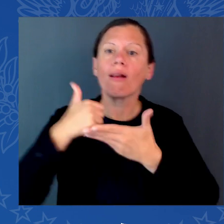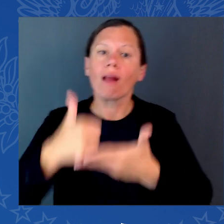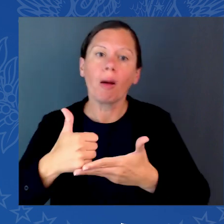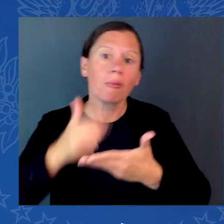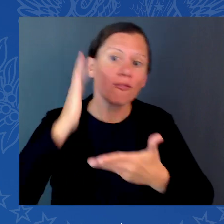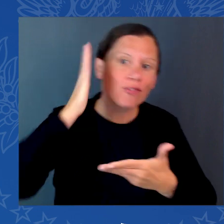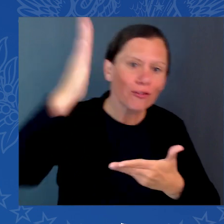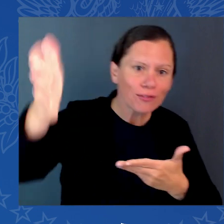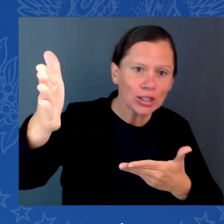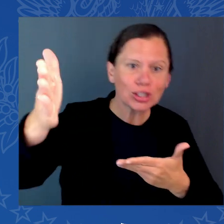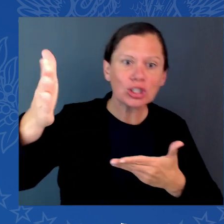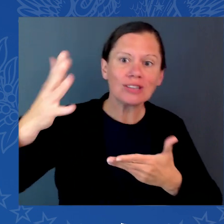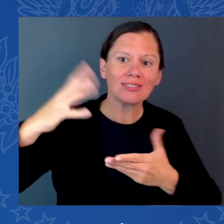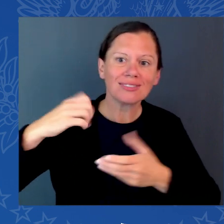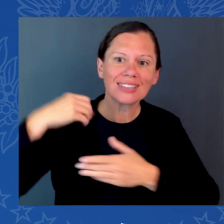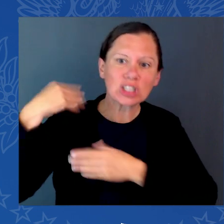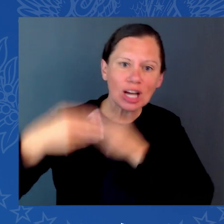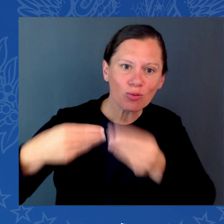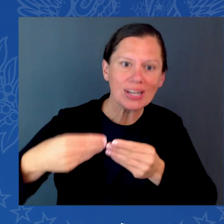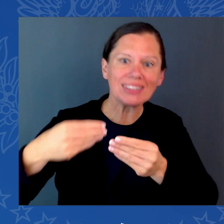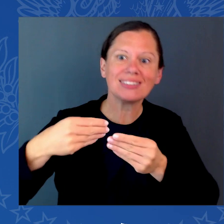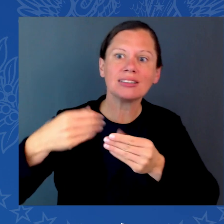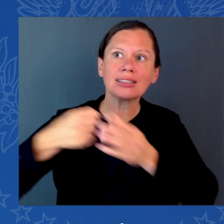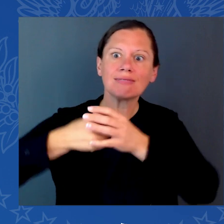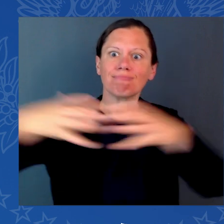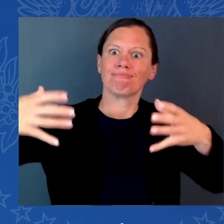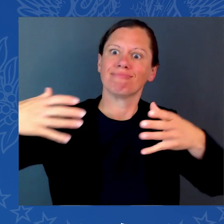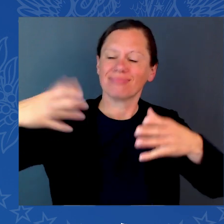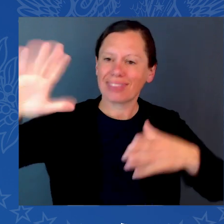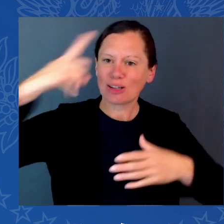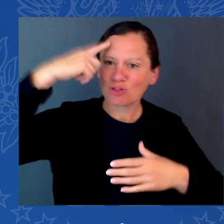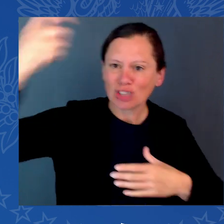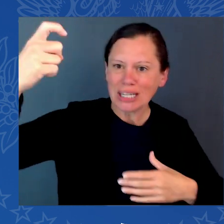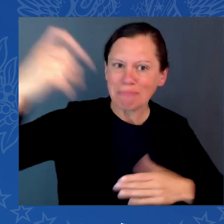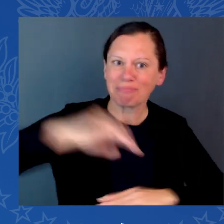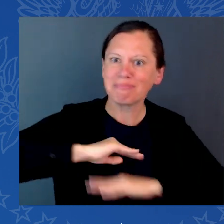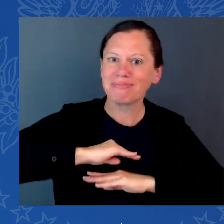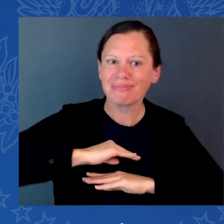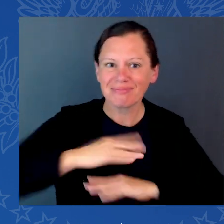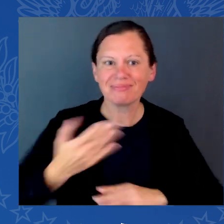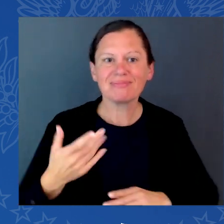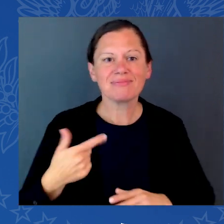and I extend my best wishes to them. Thank you.